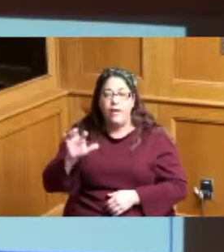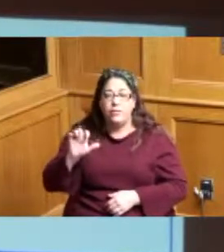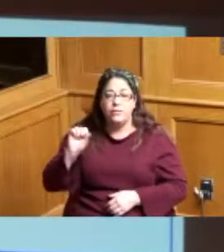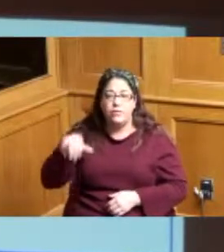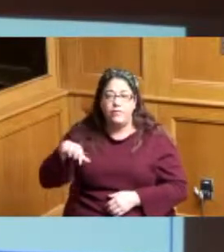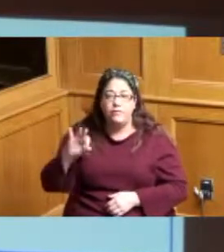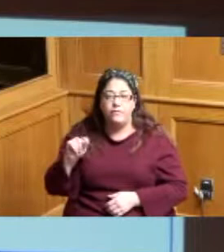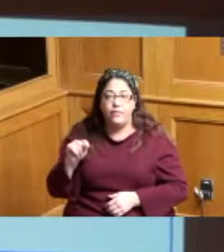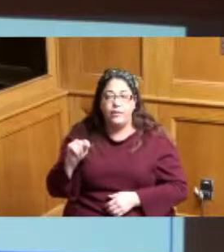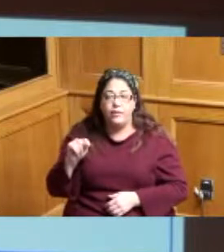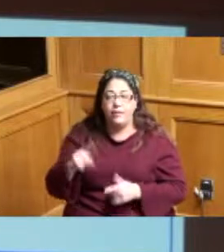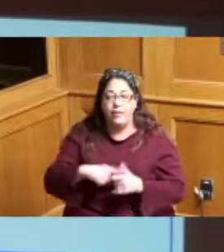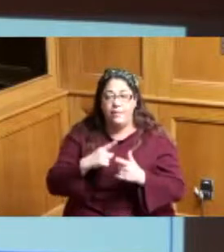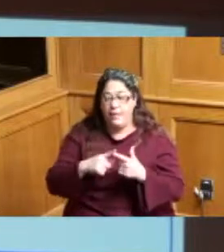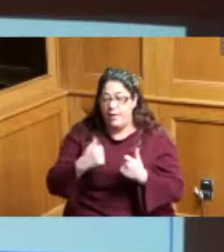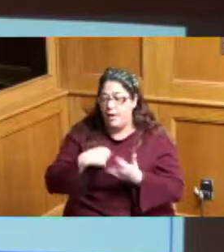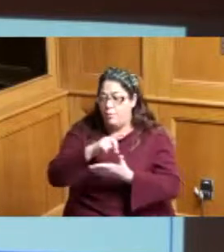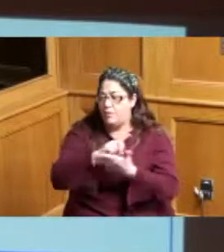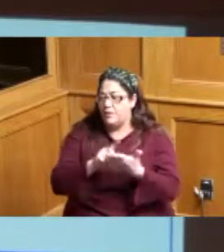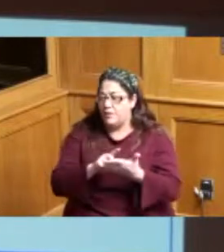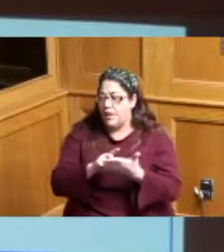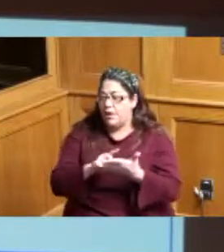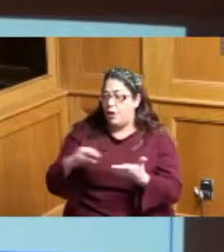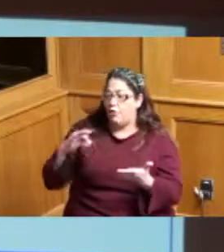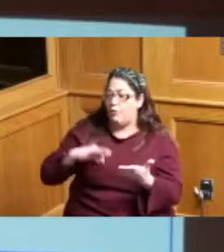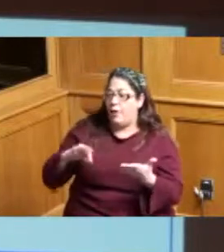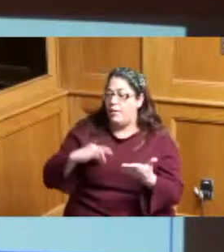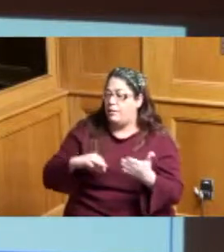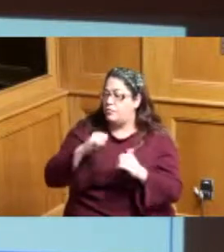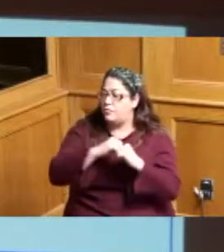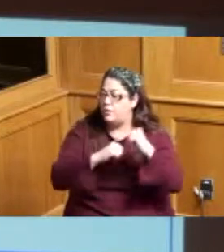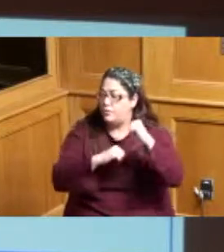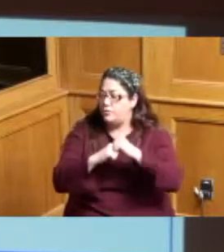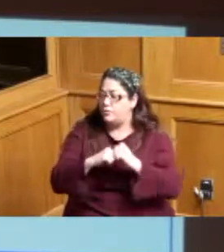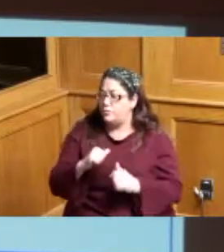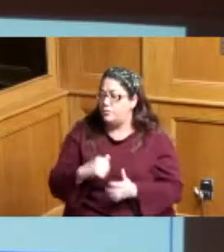we then have to design what is called a rate structure and so what we have what